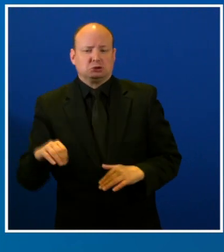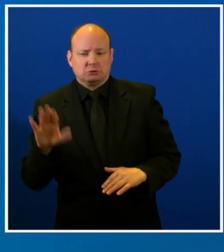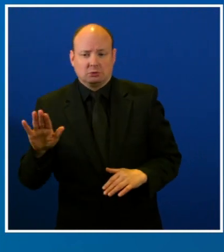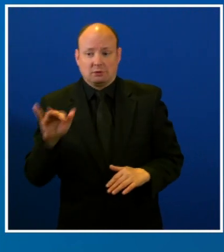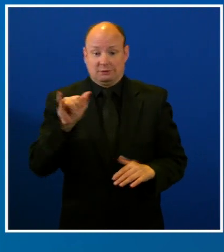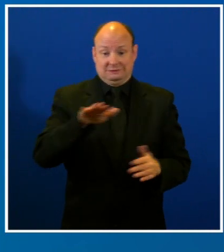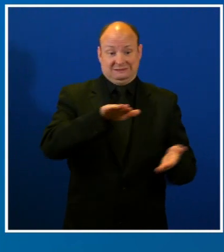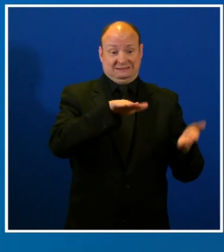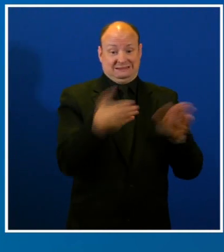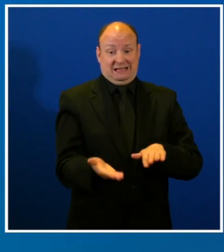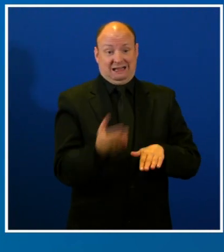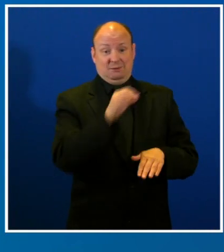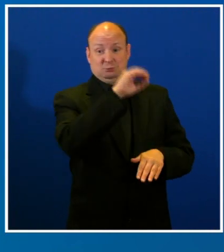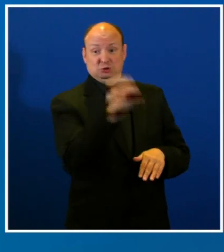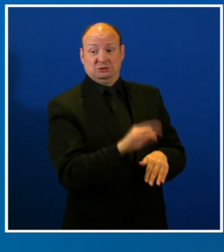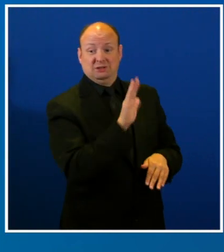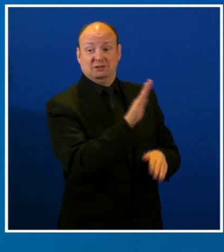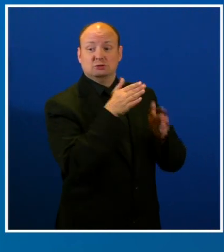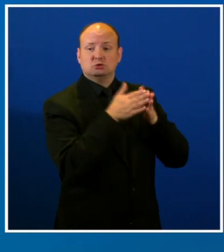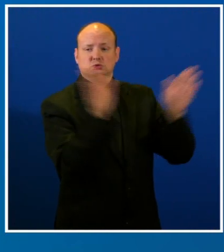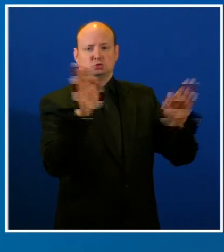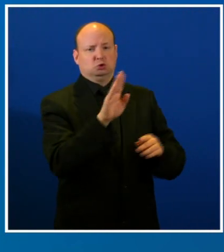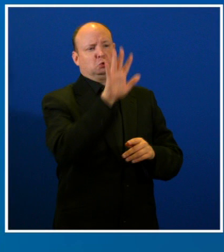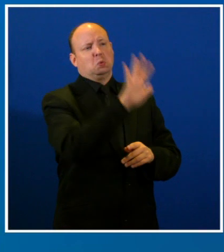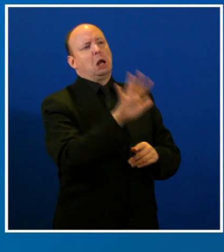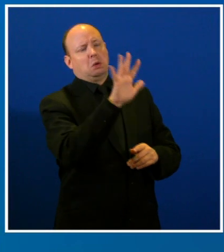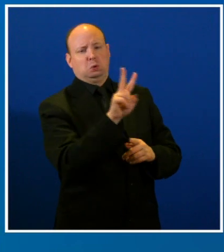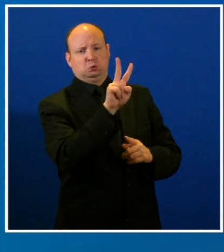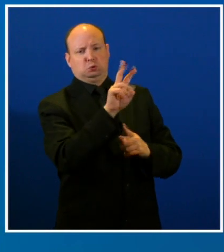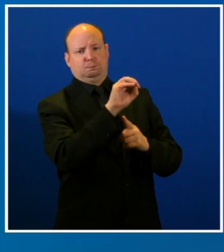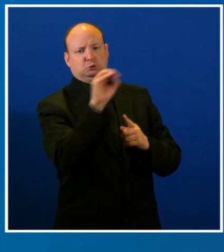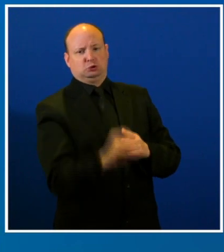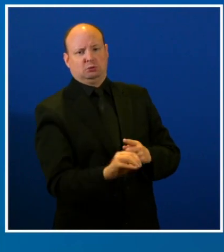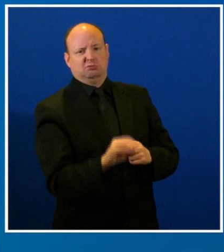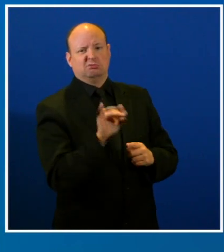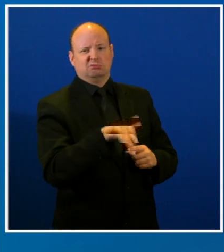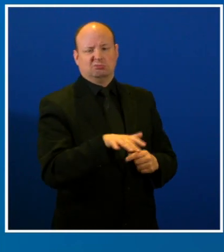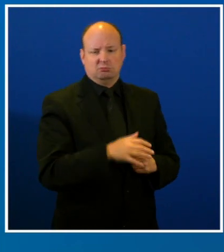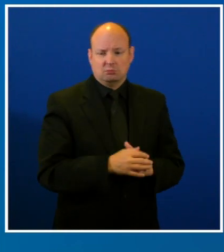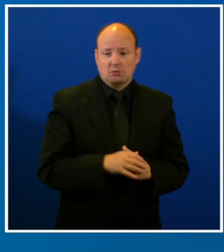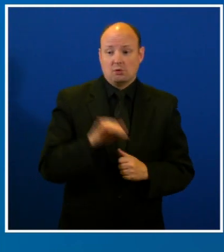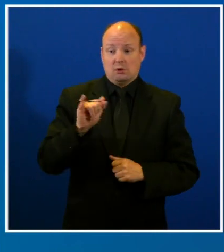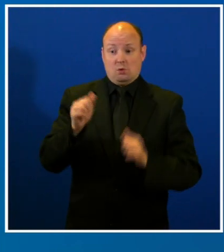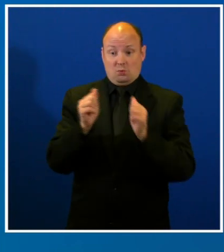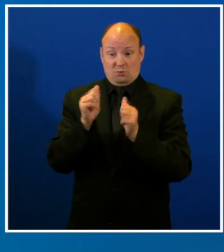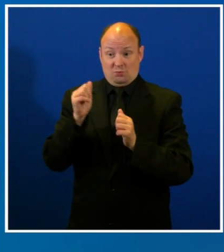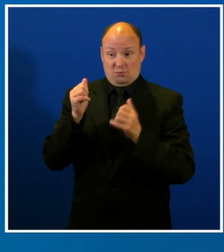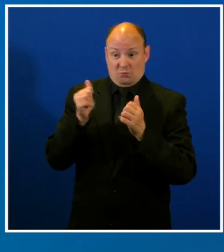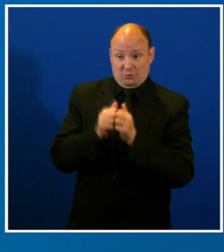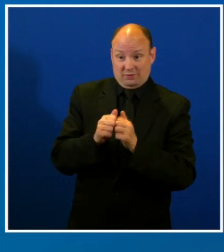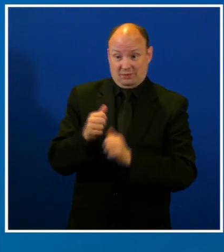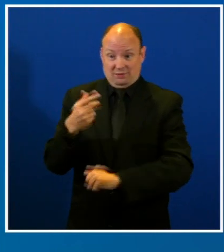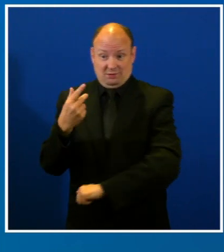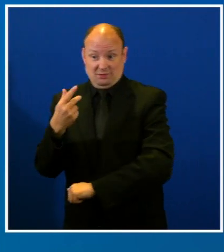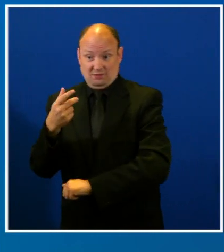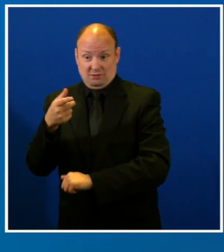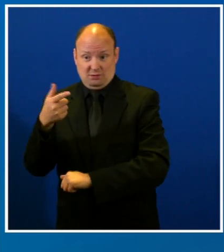nationally. And while the influenza is 0.11% nationally.